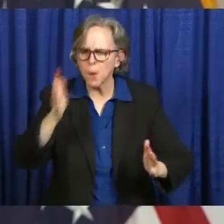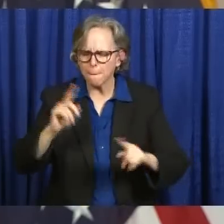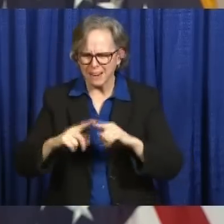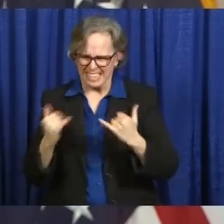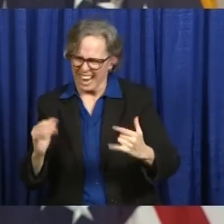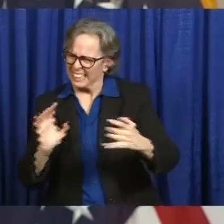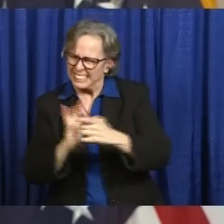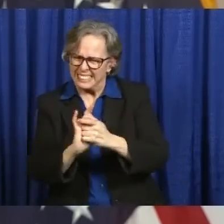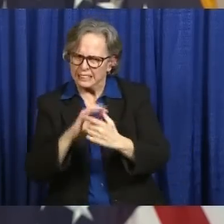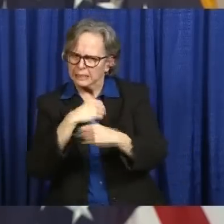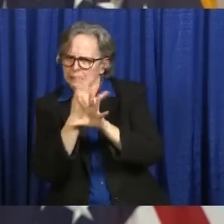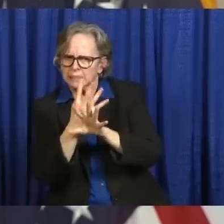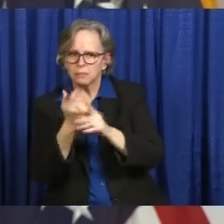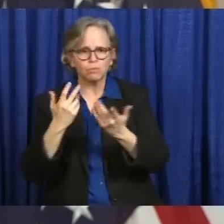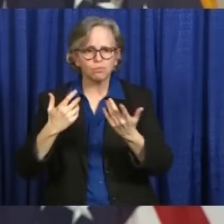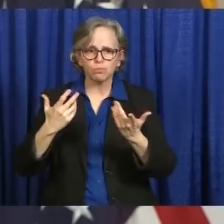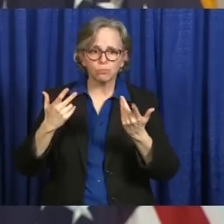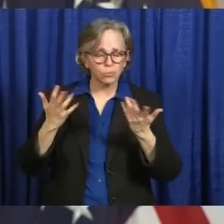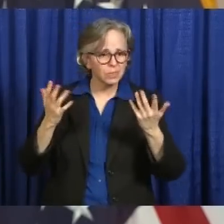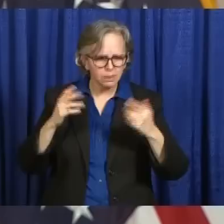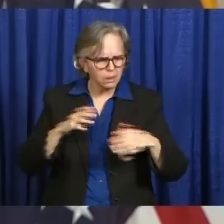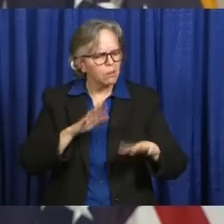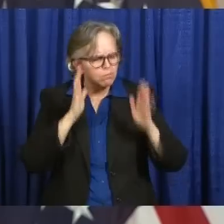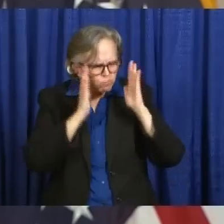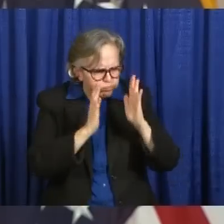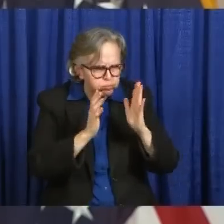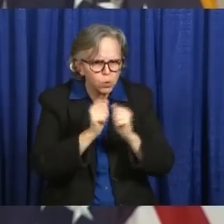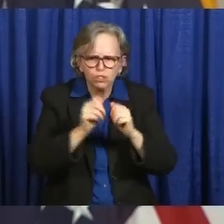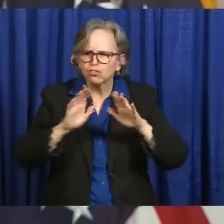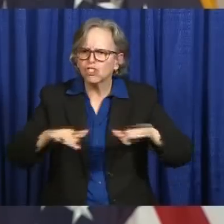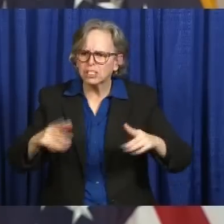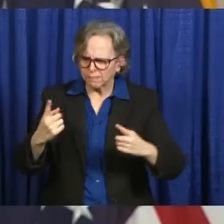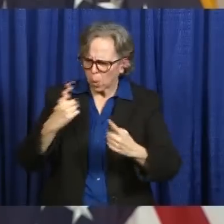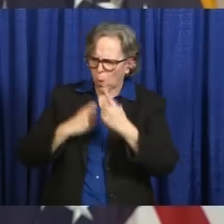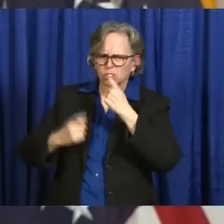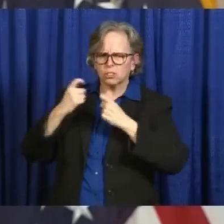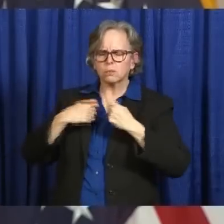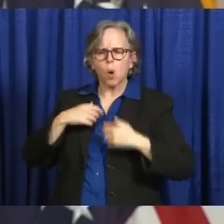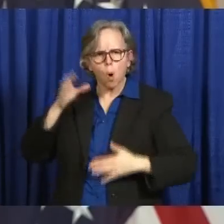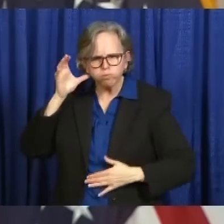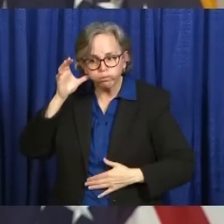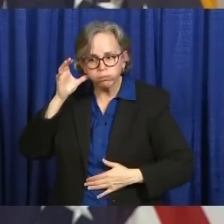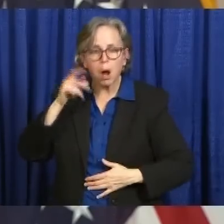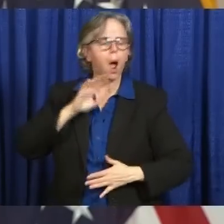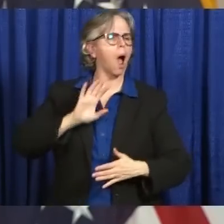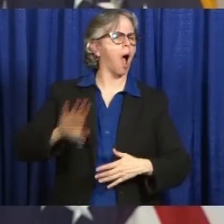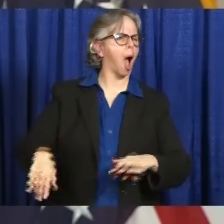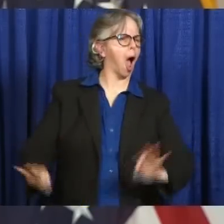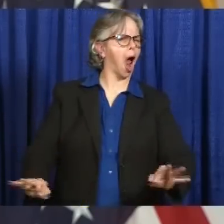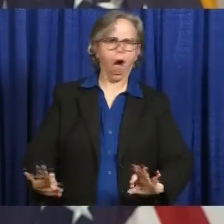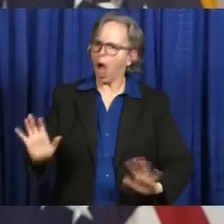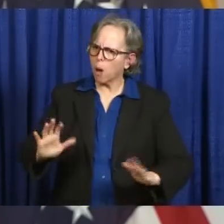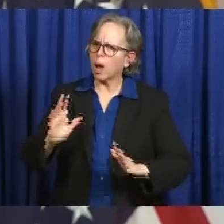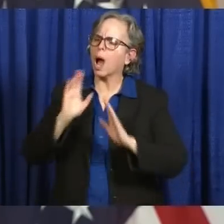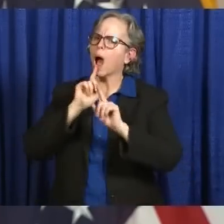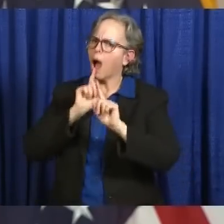DIFFERENT WAYS RIGHT NOW. REMIND THEM THIS IS A TEMPORARY WAY TO CONNECT AND THEY WILL BE ABLE TO SEE EACH OTHER AGAIN IN PERSON IN THE FUTURE. LISTEN TO QUESTIONS THAT YOUR